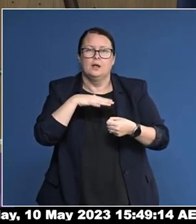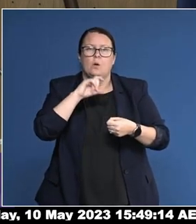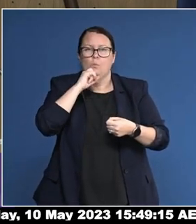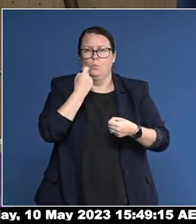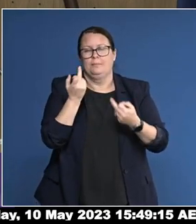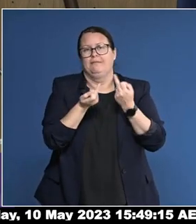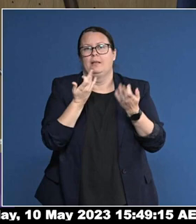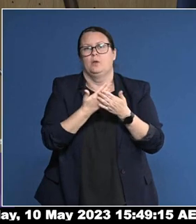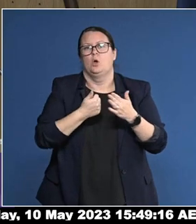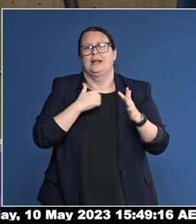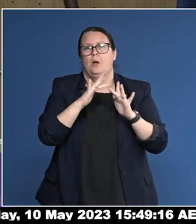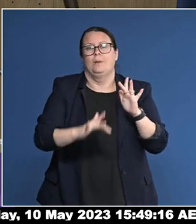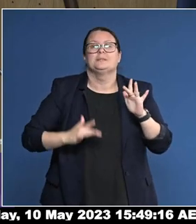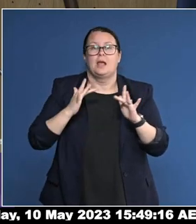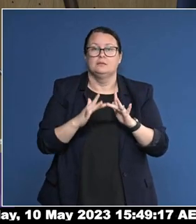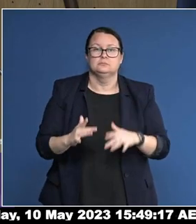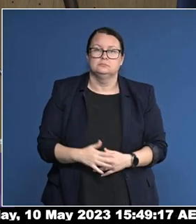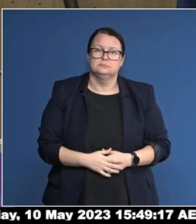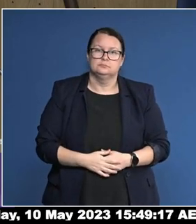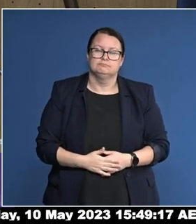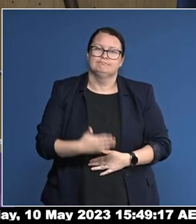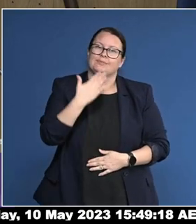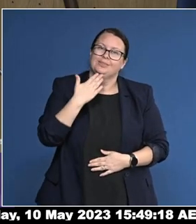our website. Thank you again to everybody.